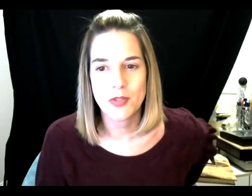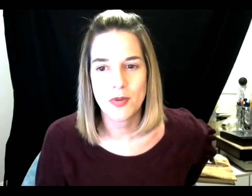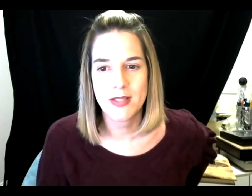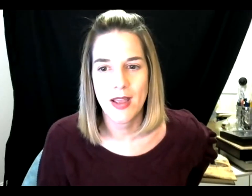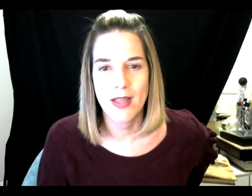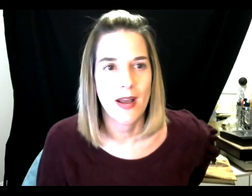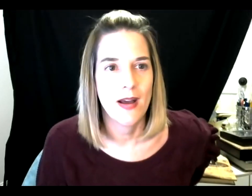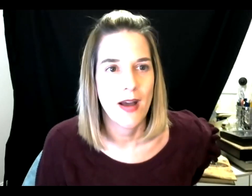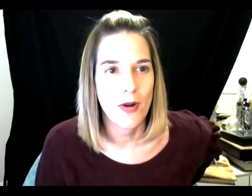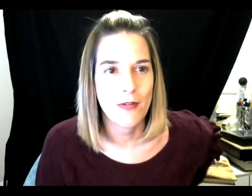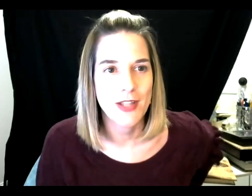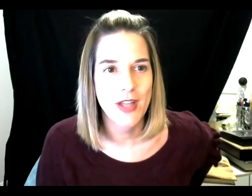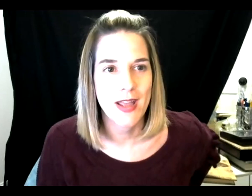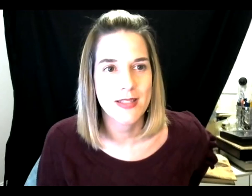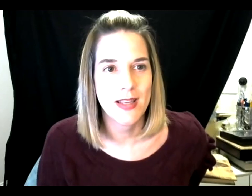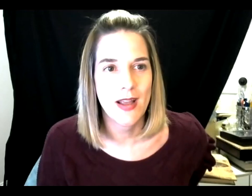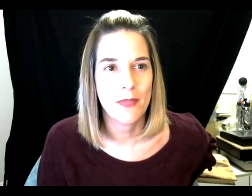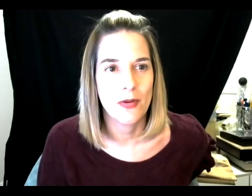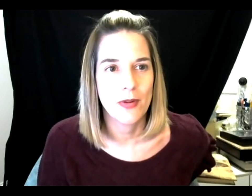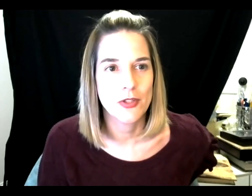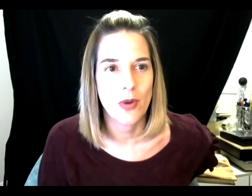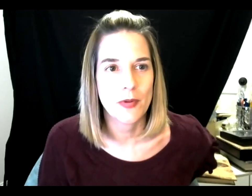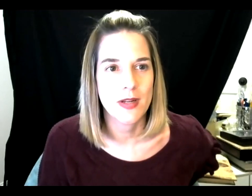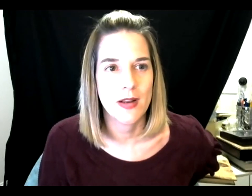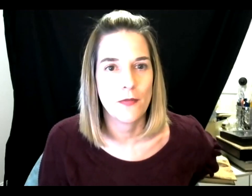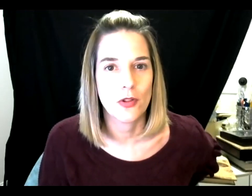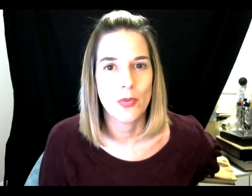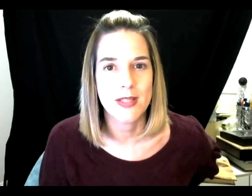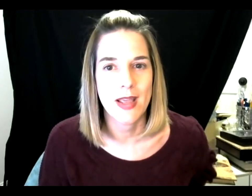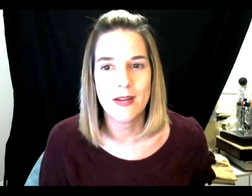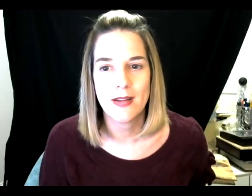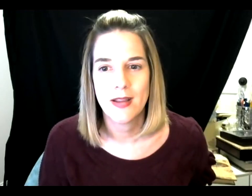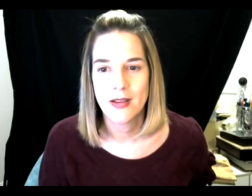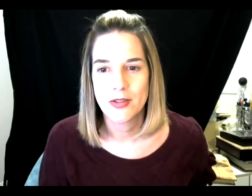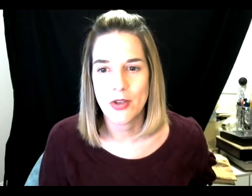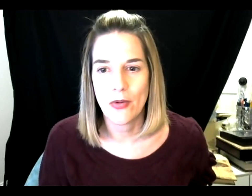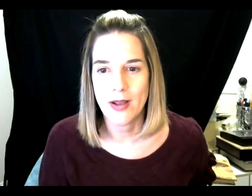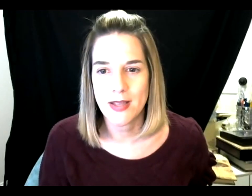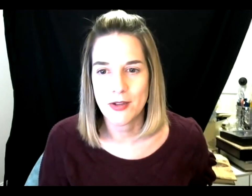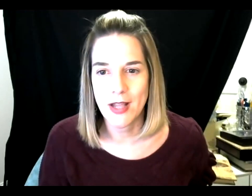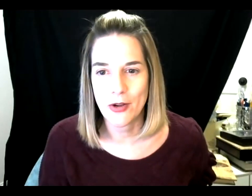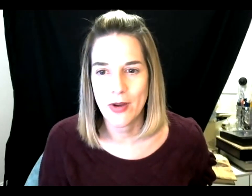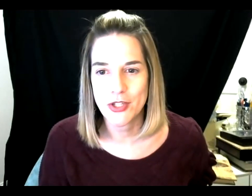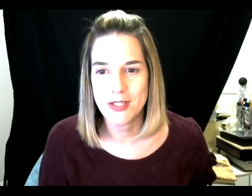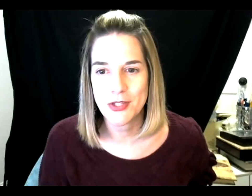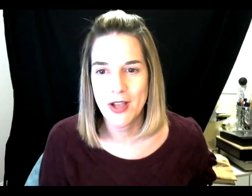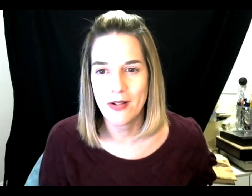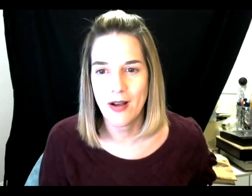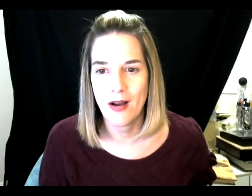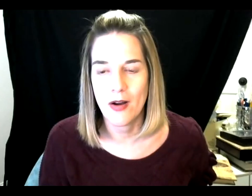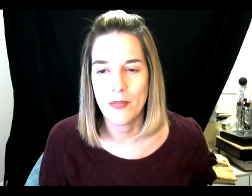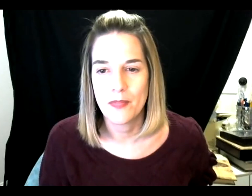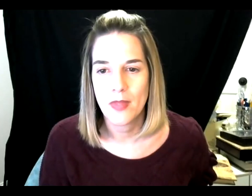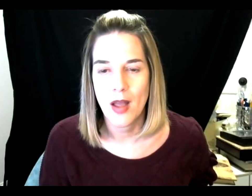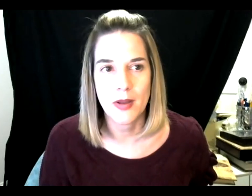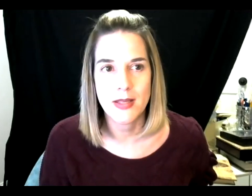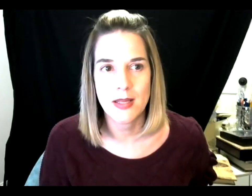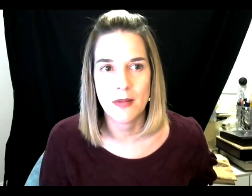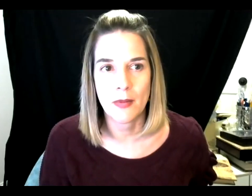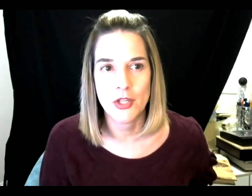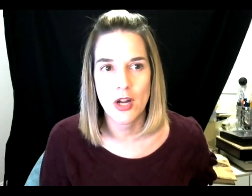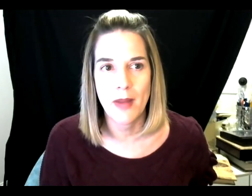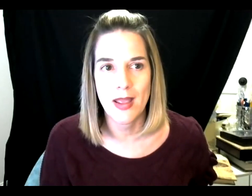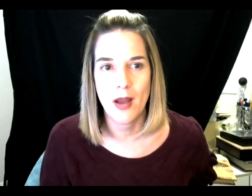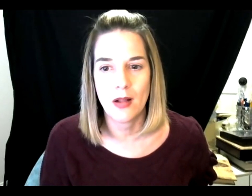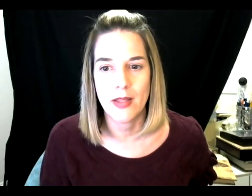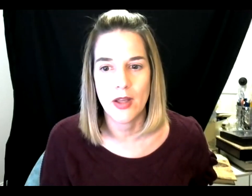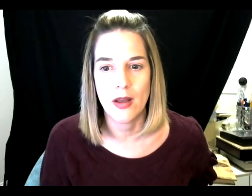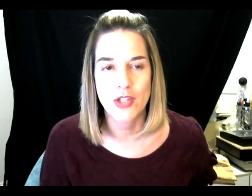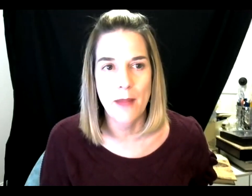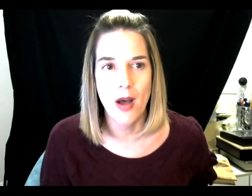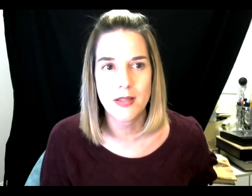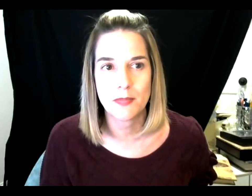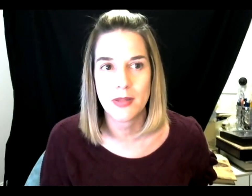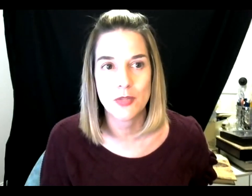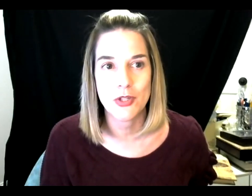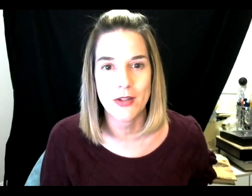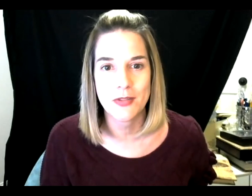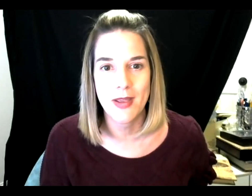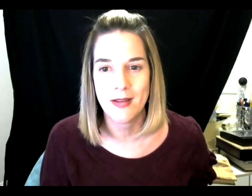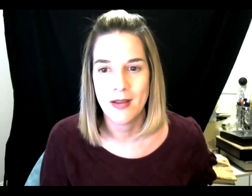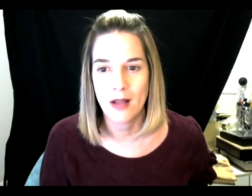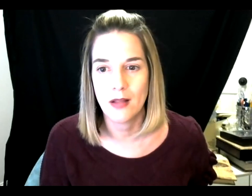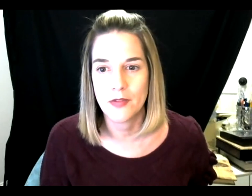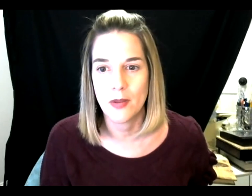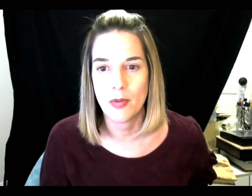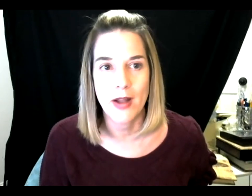Okay, um, I just wanted to say that I work for HTC I'm the regional representative for Louisiana. So I see there's a lot of questions Michelle, um, I'm going to send I'm going to share my email in the chat box, please reach out to me.